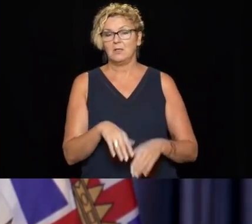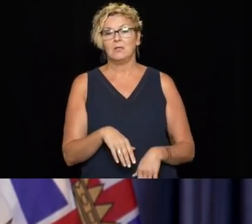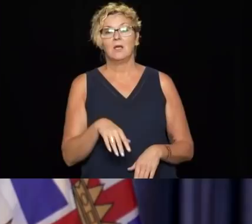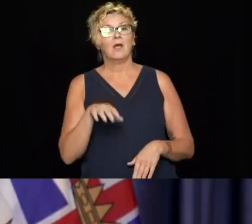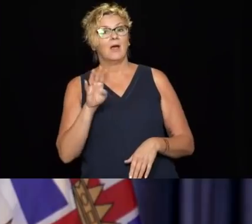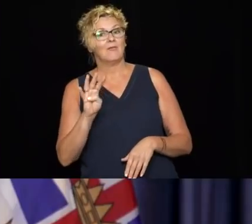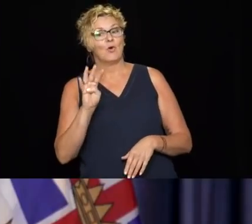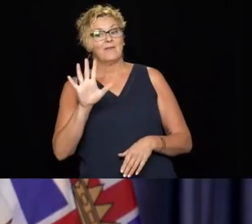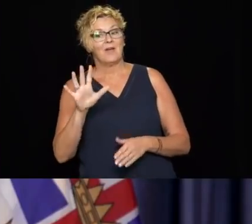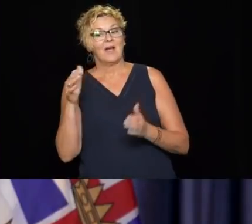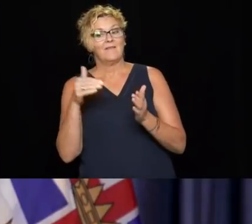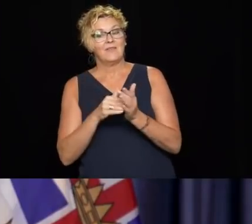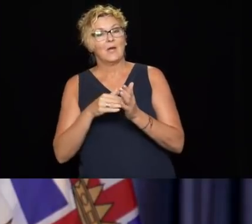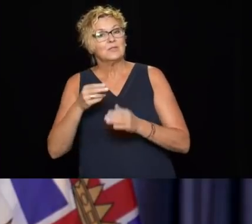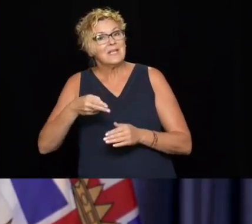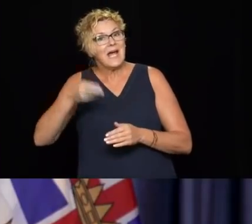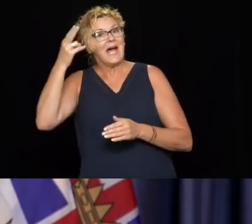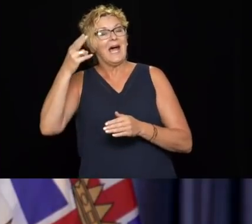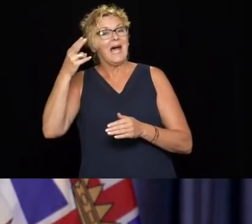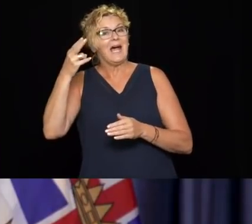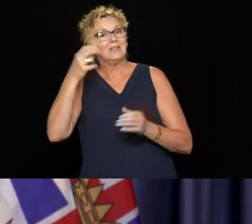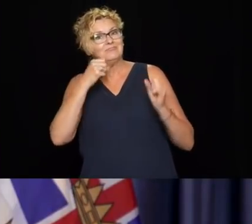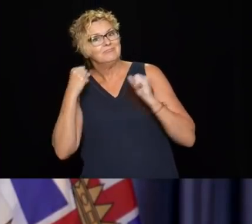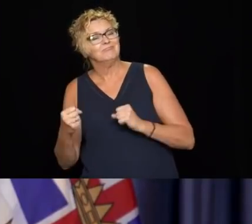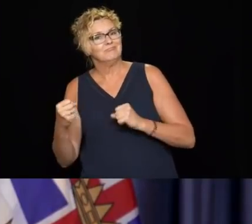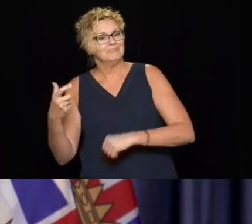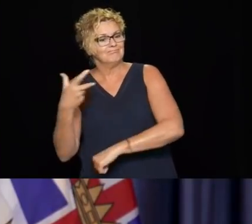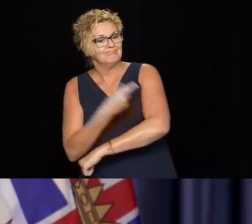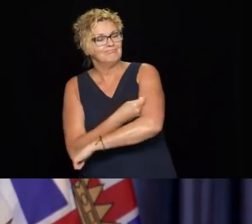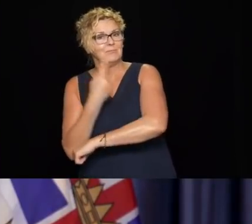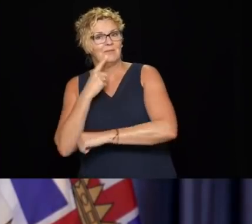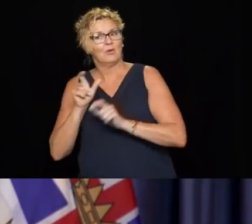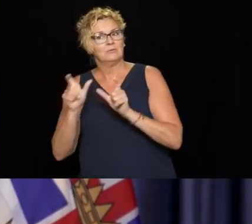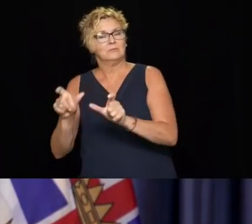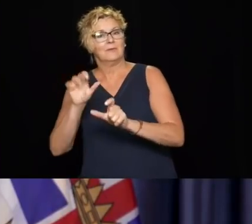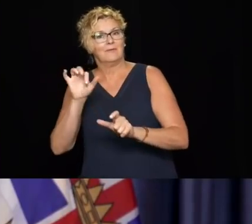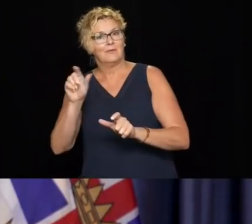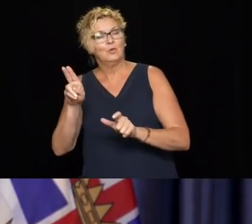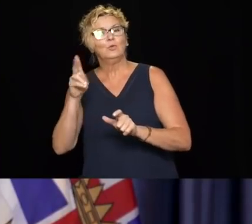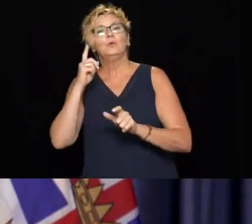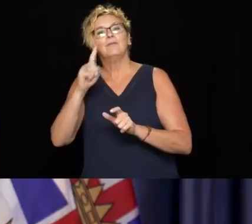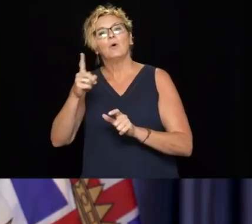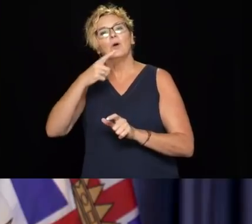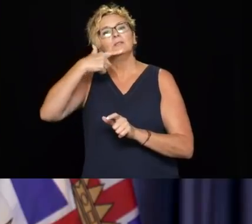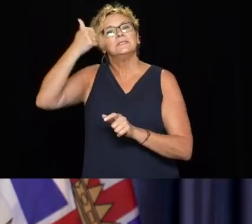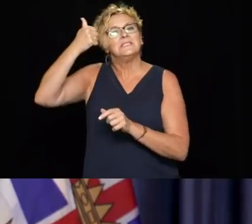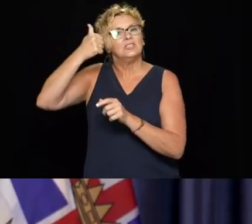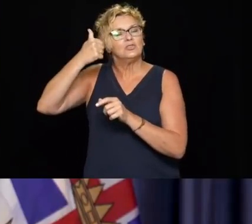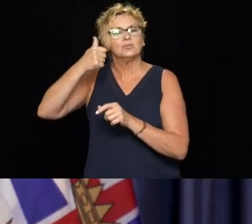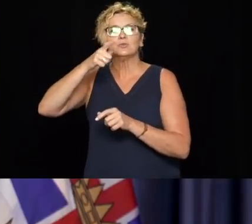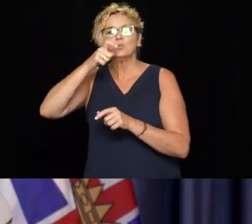We also of course will be focusing on the influenza season, 450,000 additional doses of flu vaccine have been procured by the province